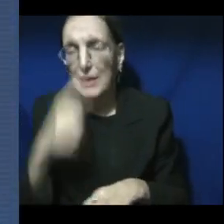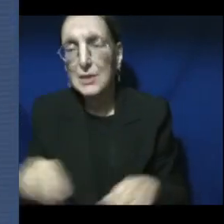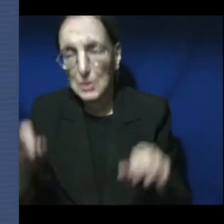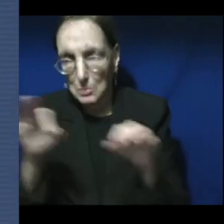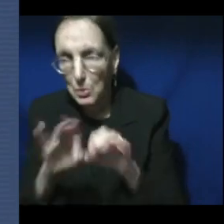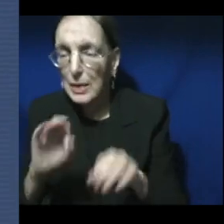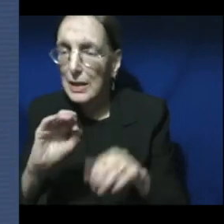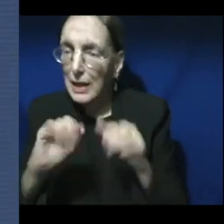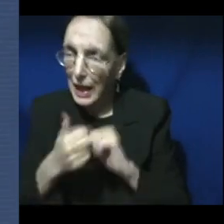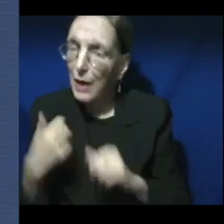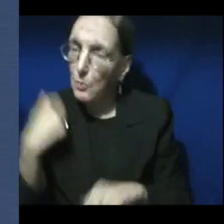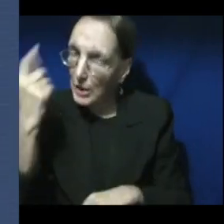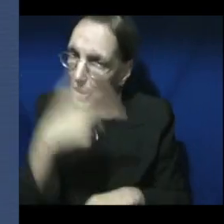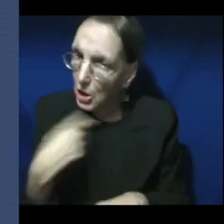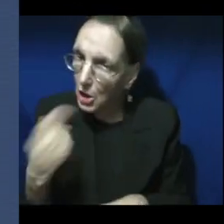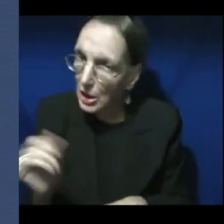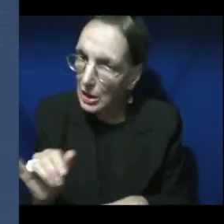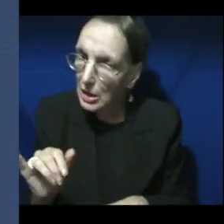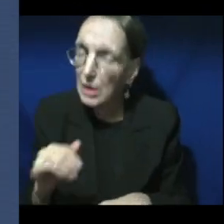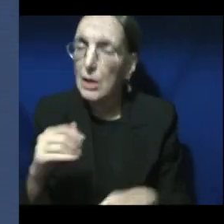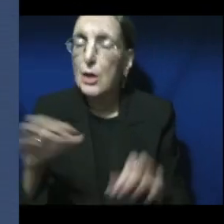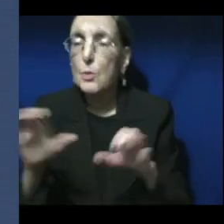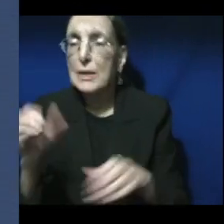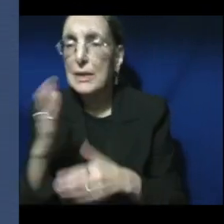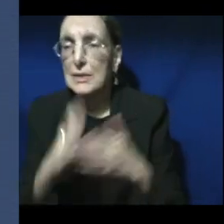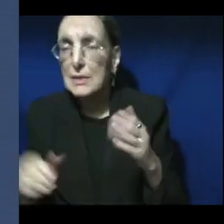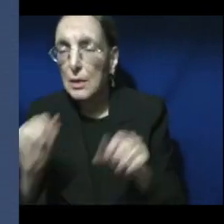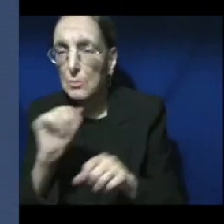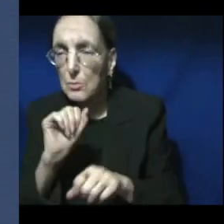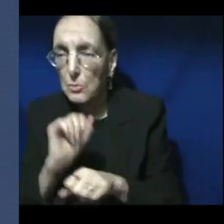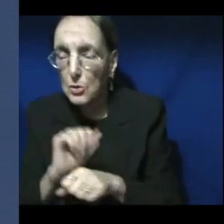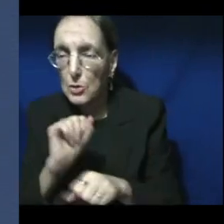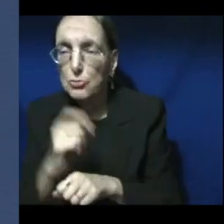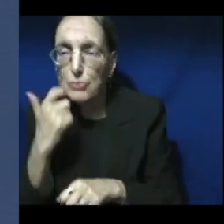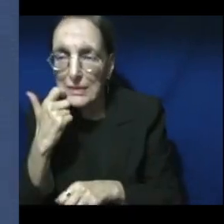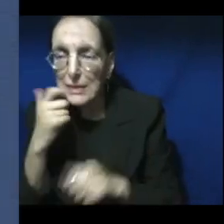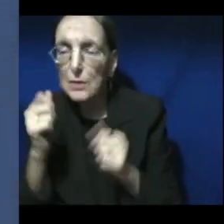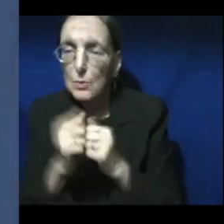gestures, which has been really neat. So, you know, probably some people talk more with their